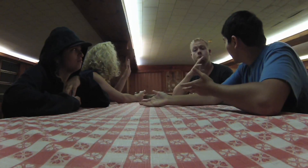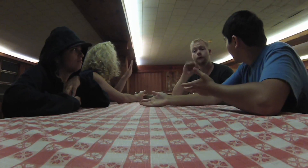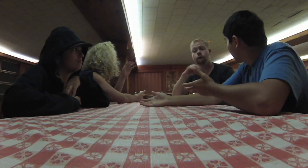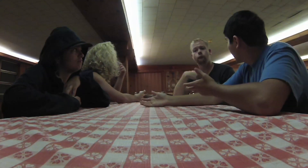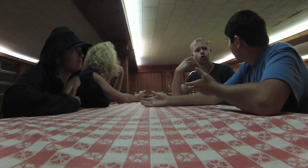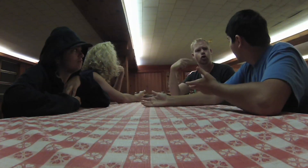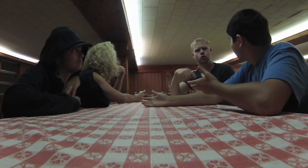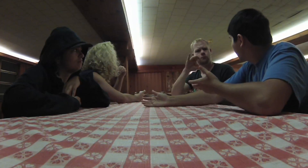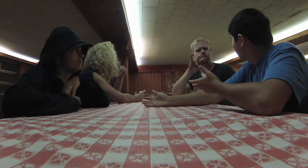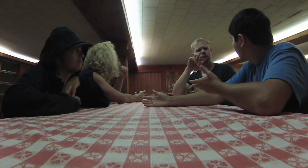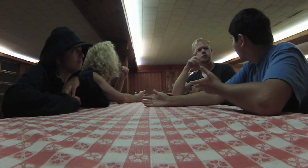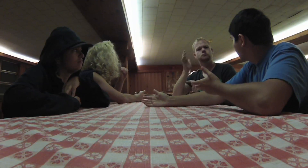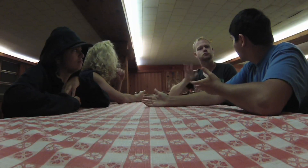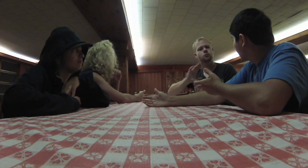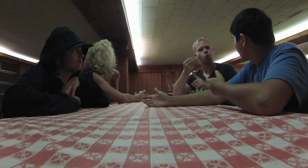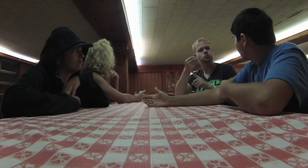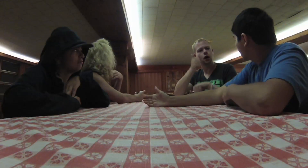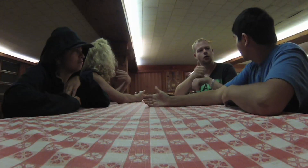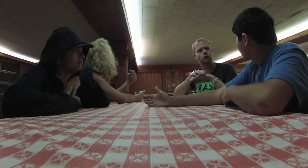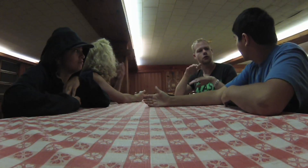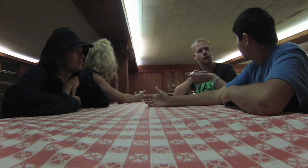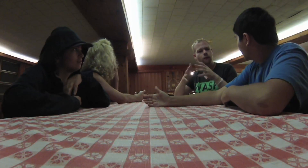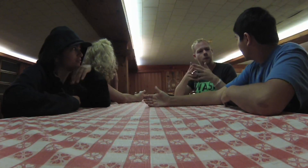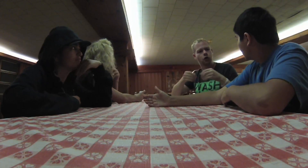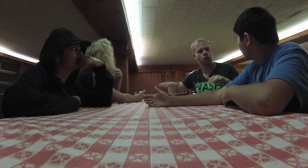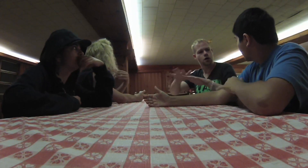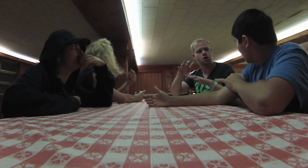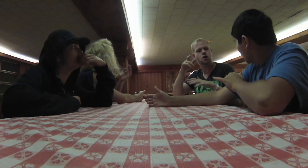Speaking of, I heard that CM7 used to be a hotel on a Native American reservation.